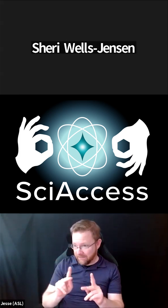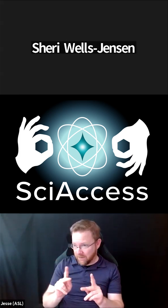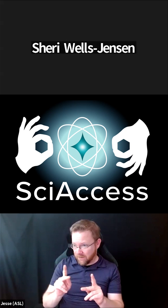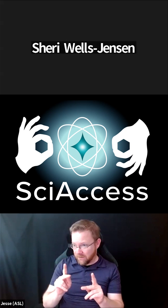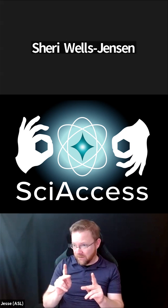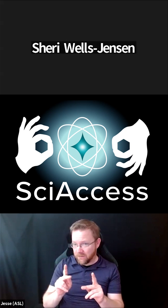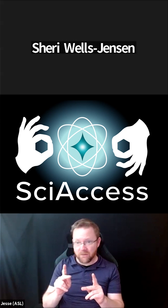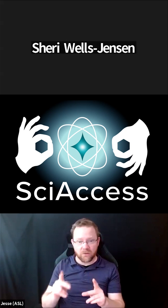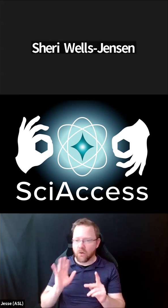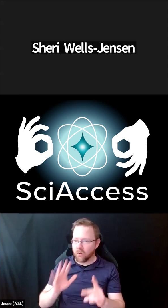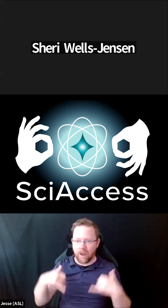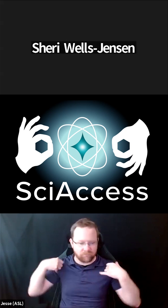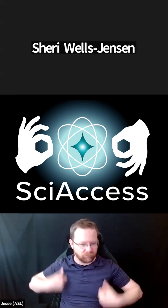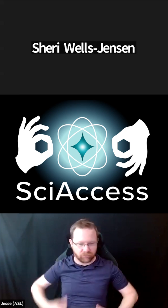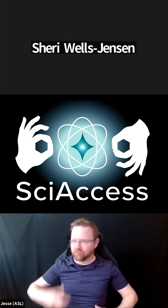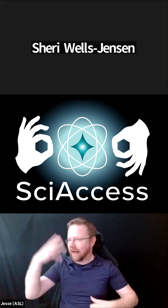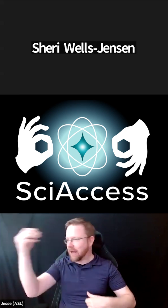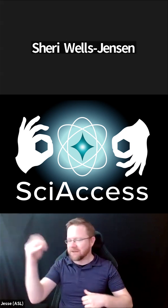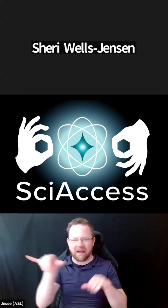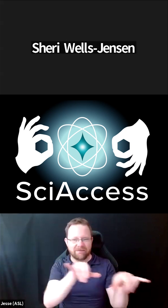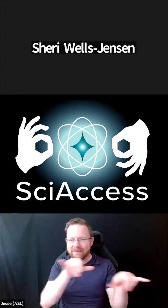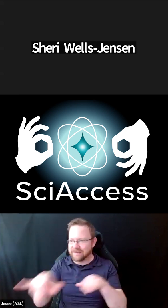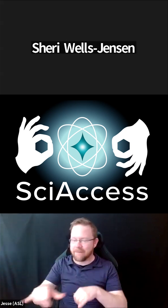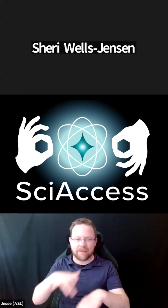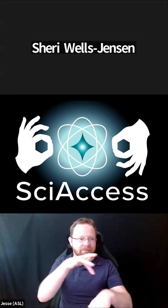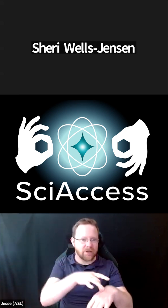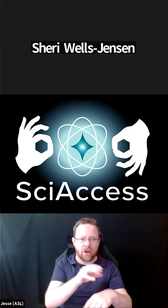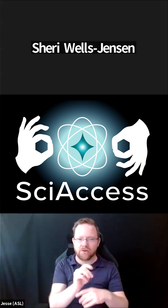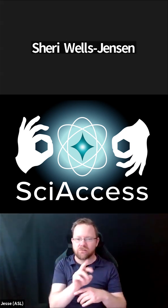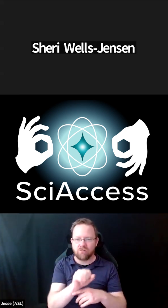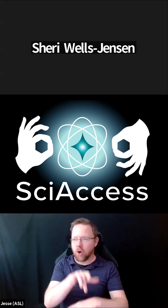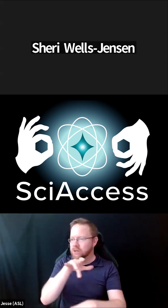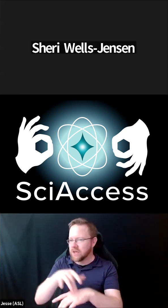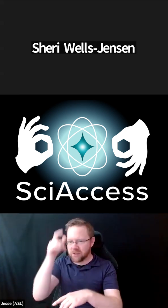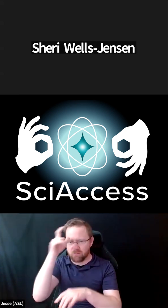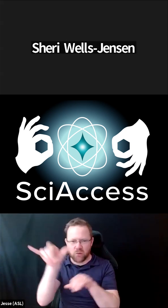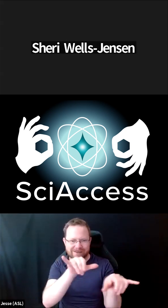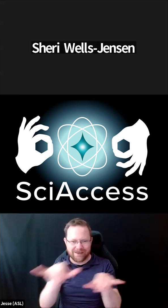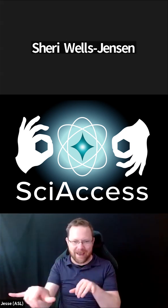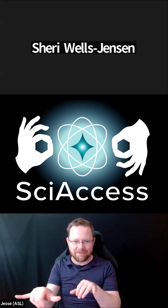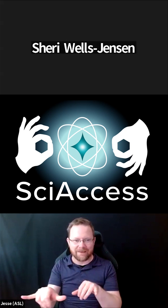There are pictures of me with my white cane walking around a simulated Mars environment.